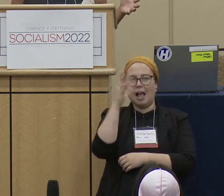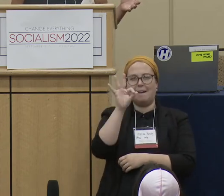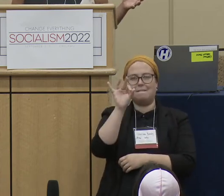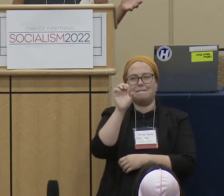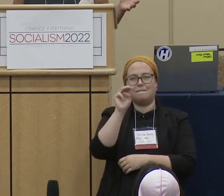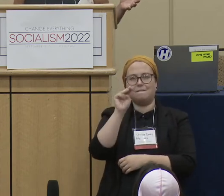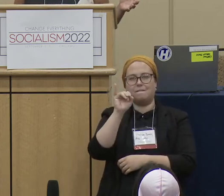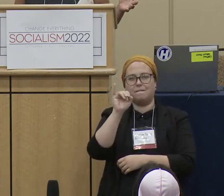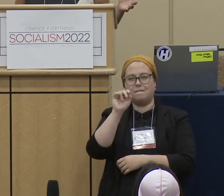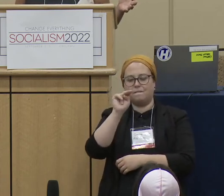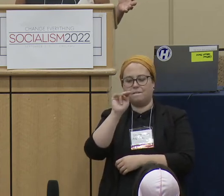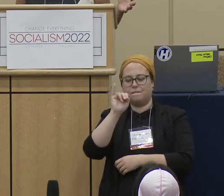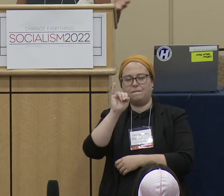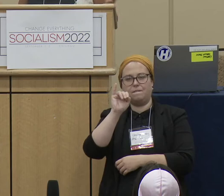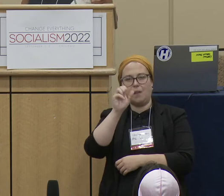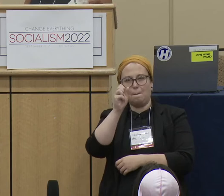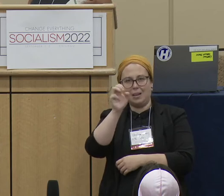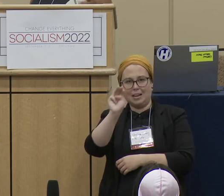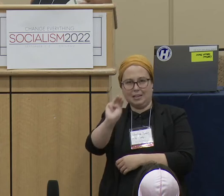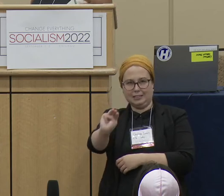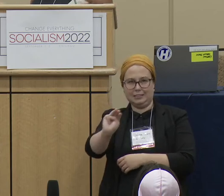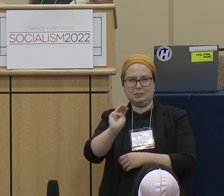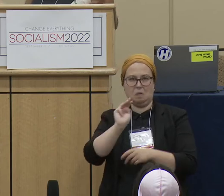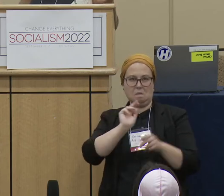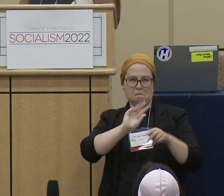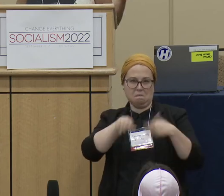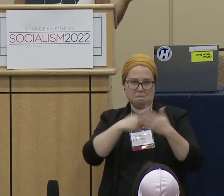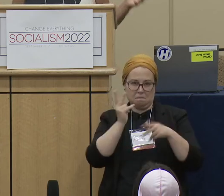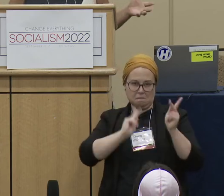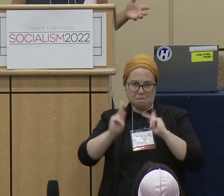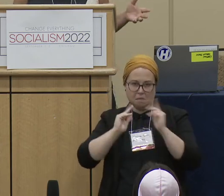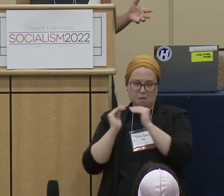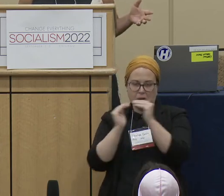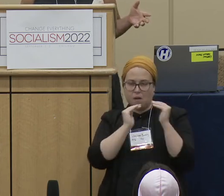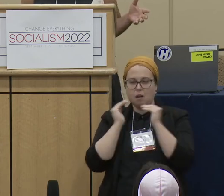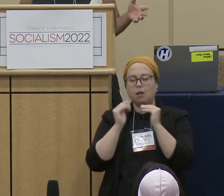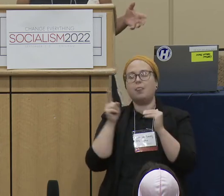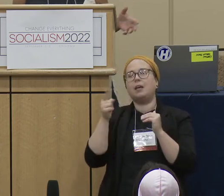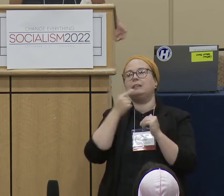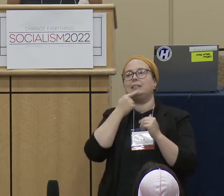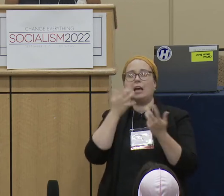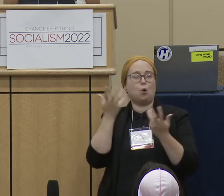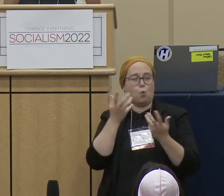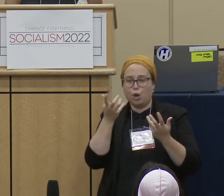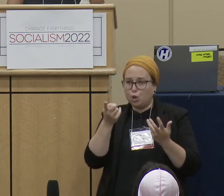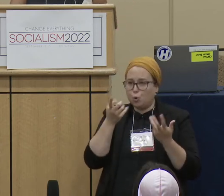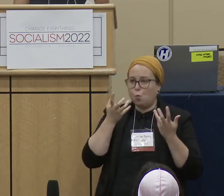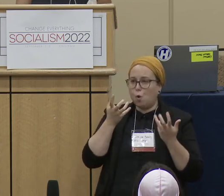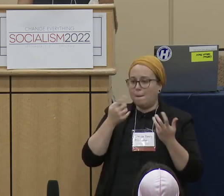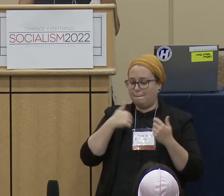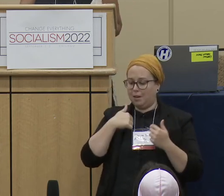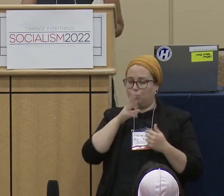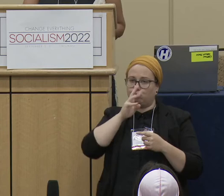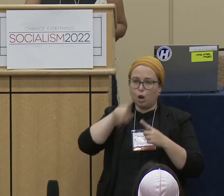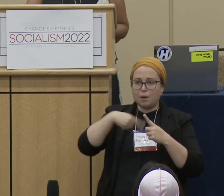question of Black feminism. Why at a conference of socialism do